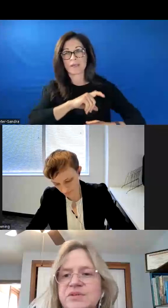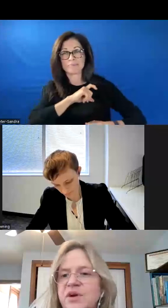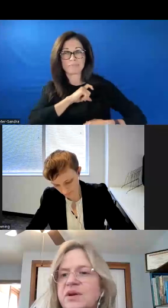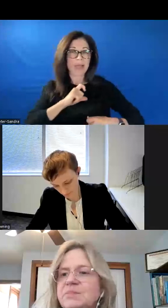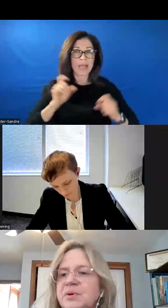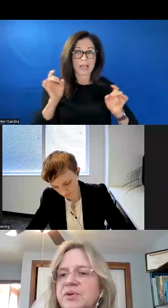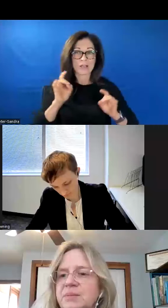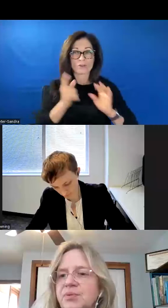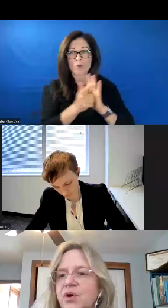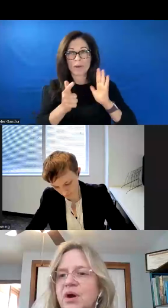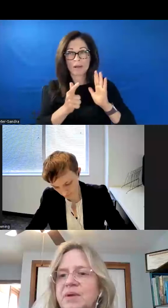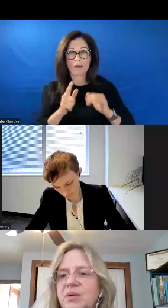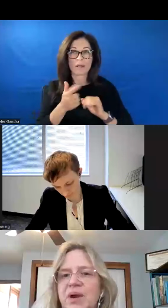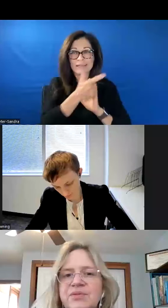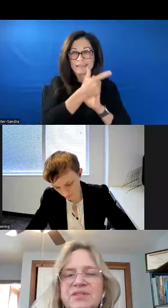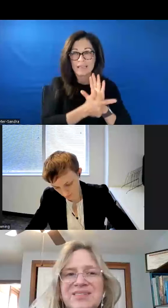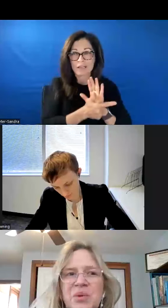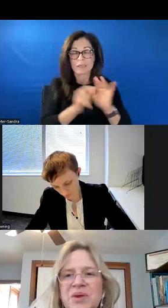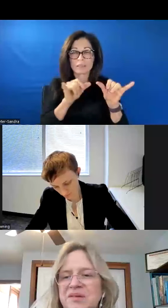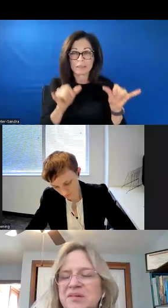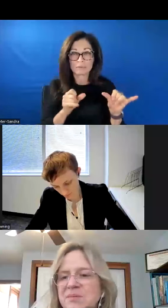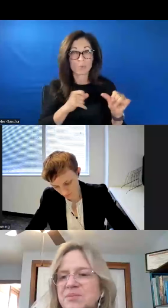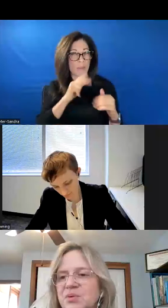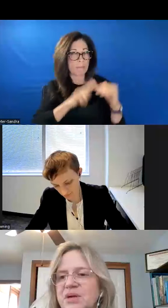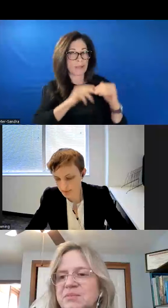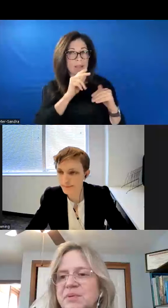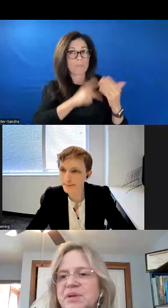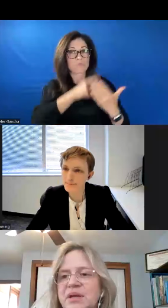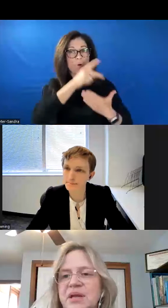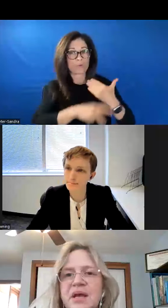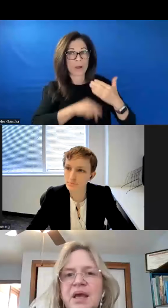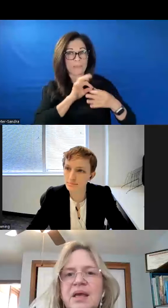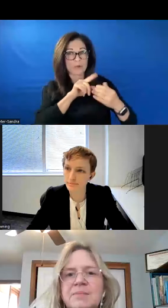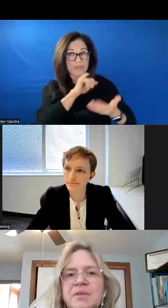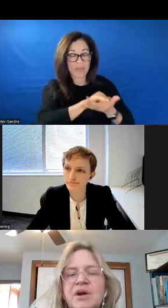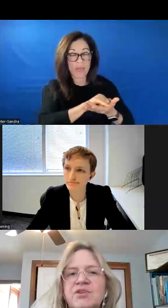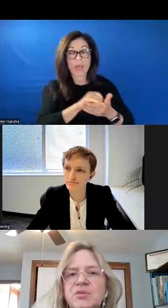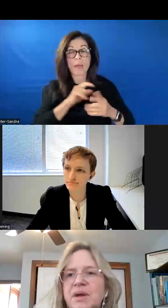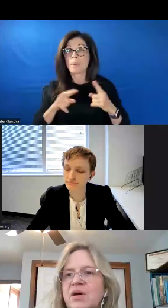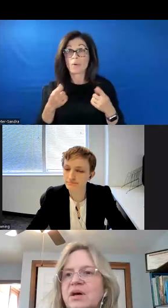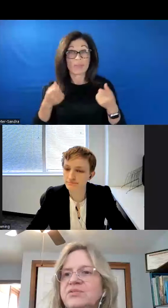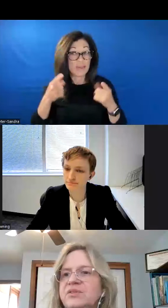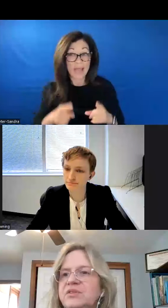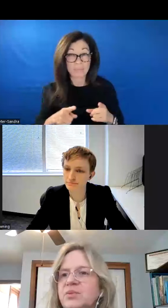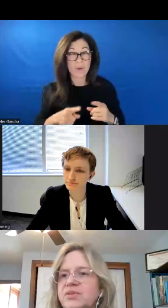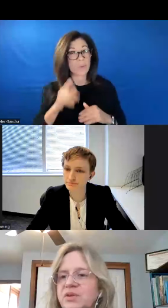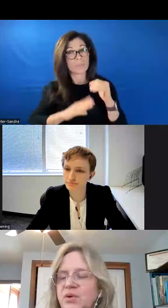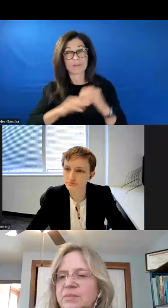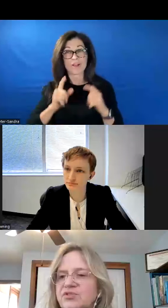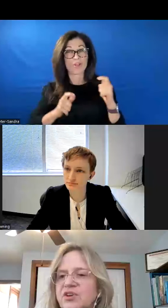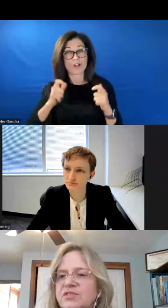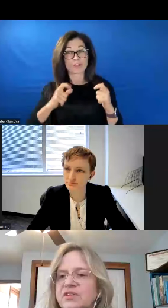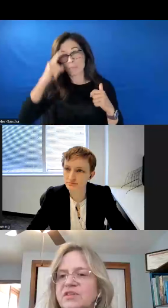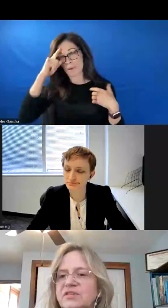WE BUILT PROGRAMMING AROUND THIS AND WHAT WE DID IS BUILT A LARGER MENTAL HEALTH SYSTEM WITHIN THE CRIMINAL JUSTICE SYSTEM